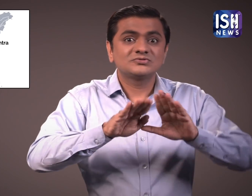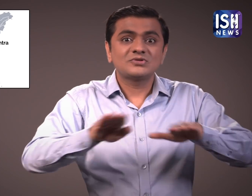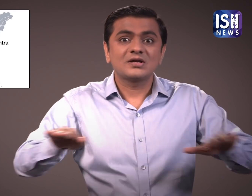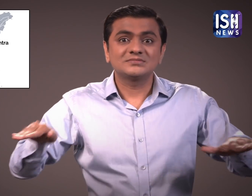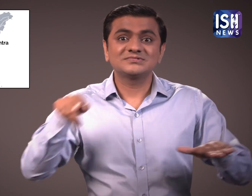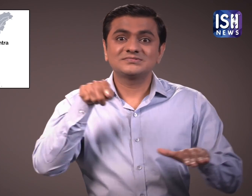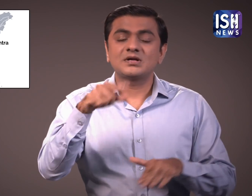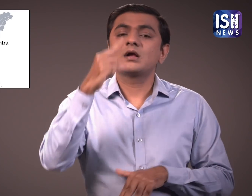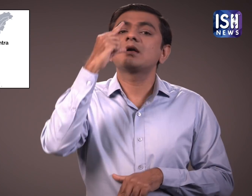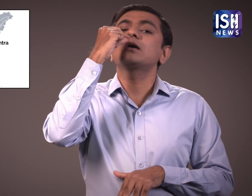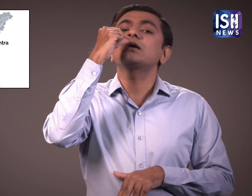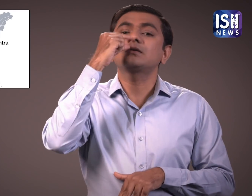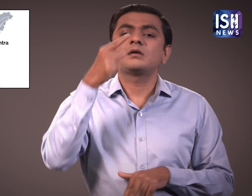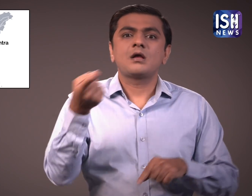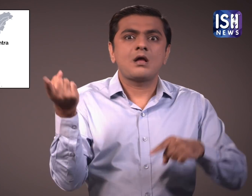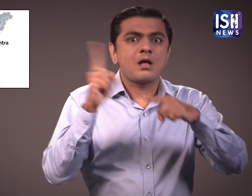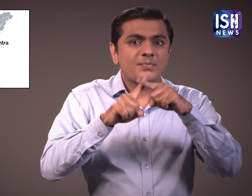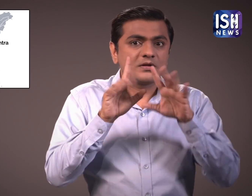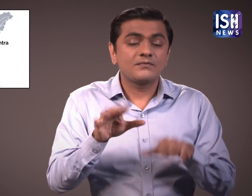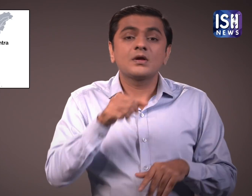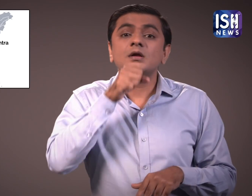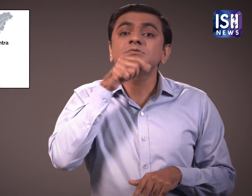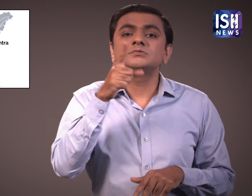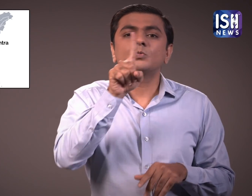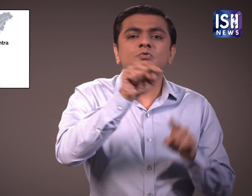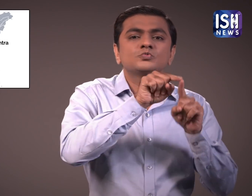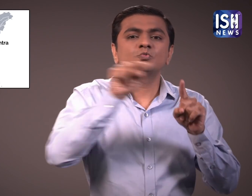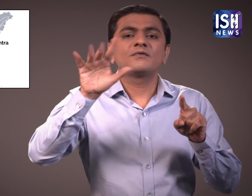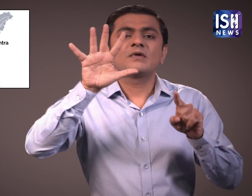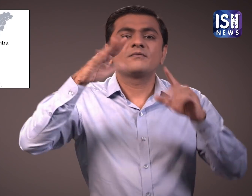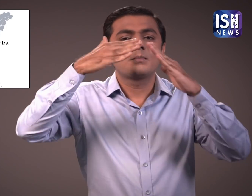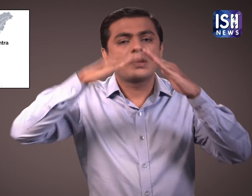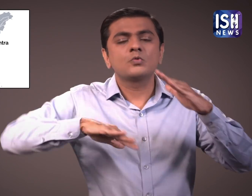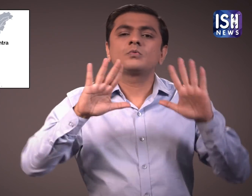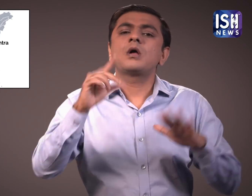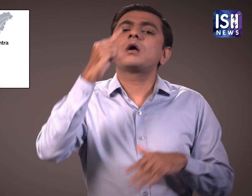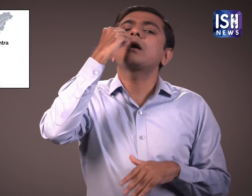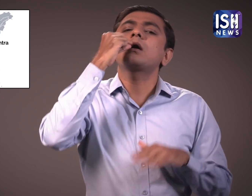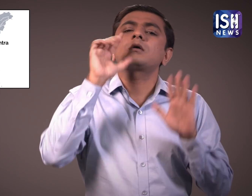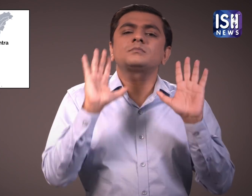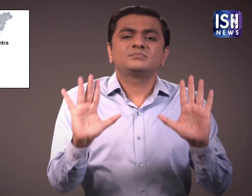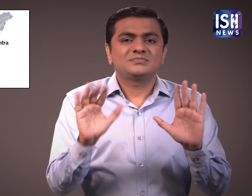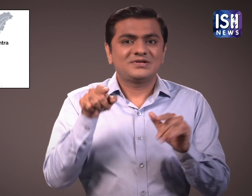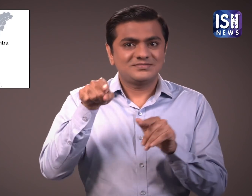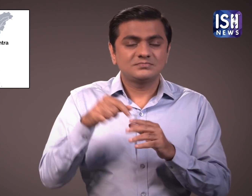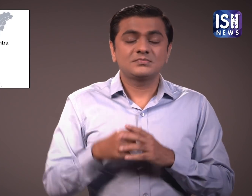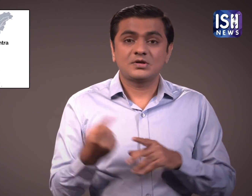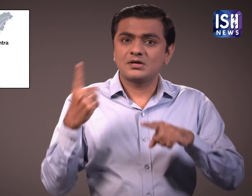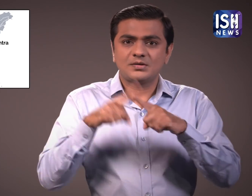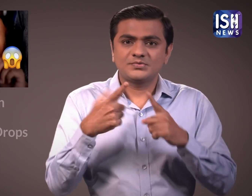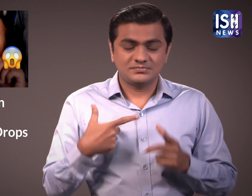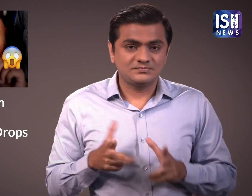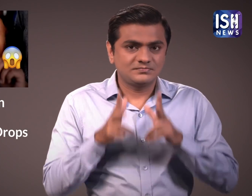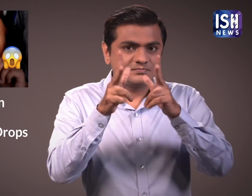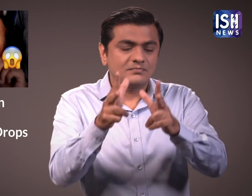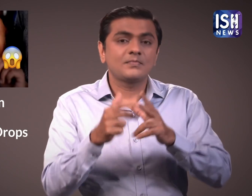children between 1-5 years were being administered polio doses when a horrible incident occured. Let me tell you what happened.